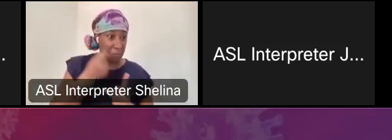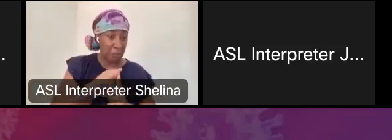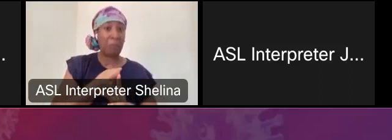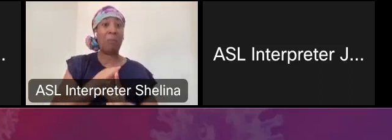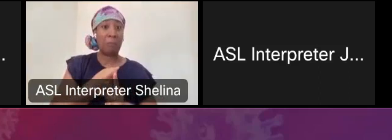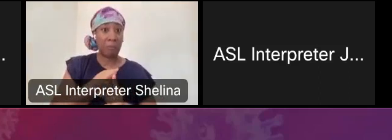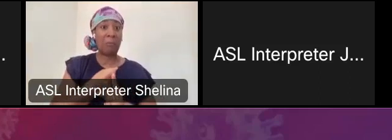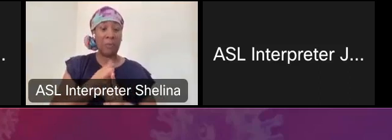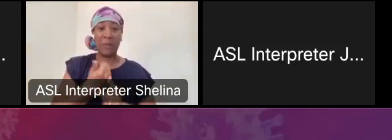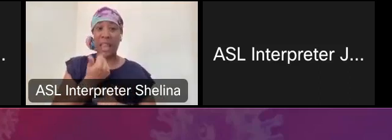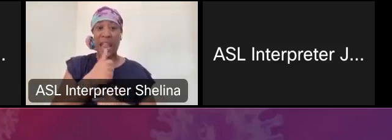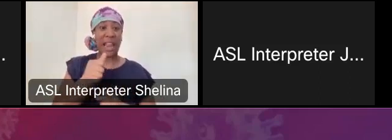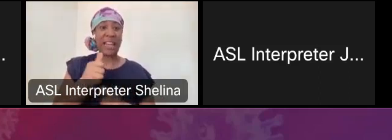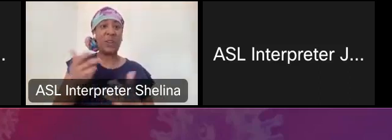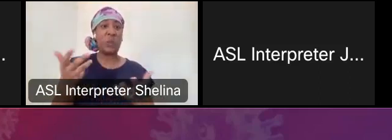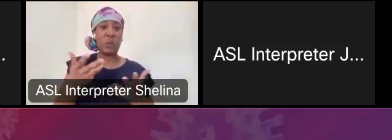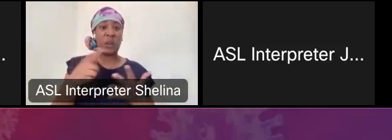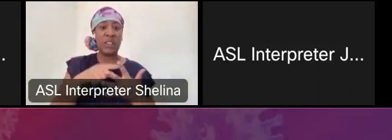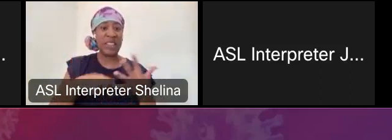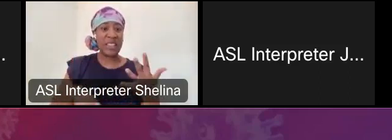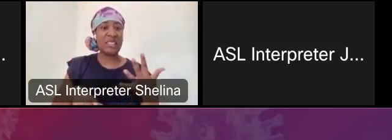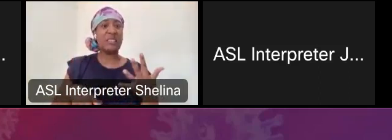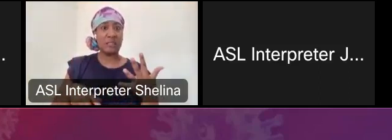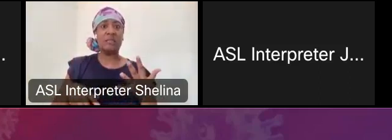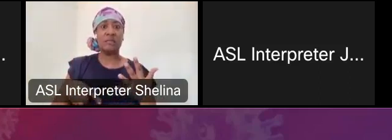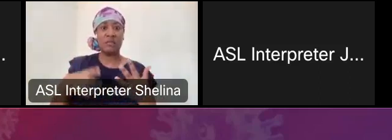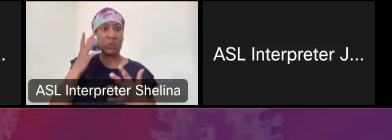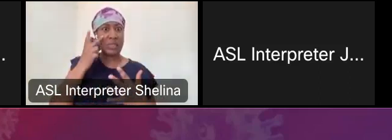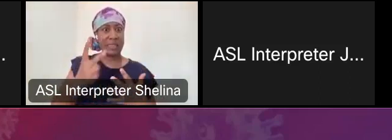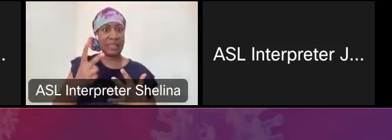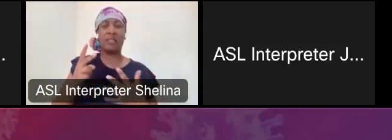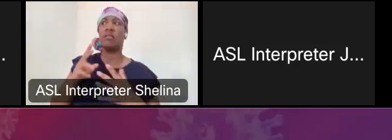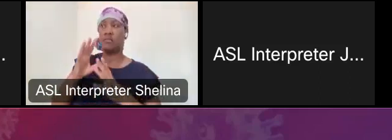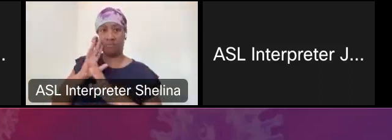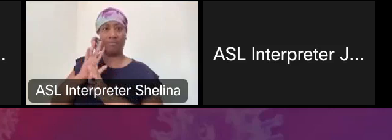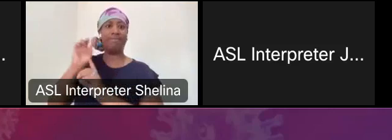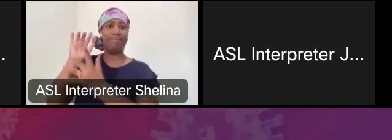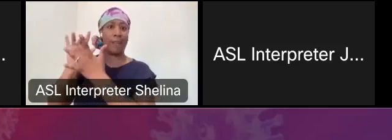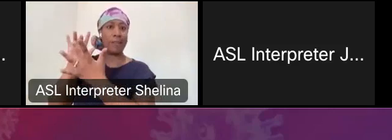If any of the following symptoms are apparent after receiving the Johnson and Johnson vaccine.